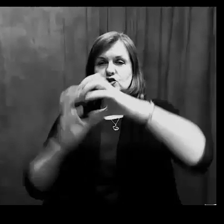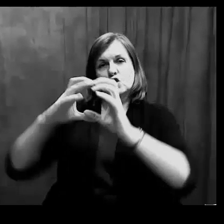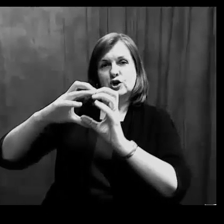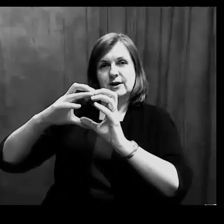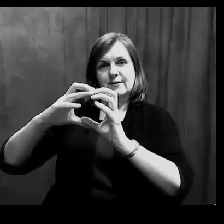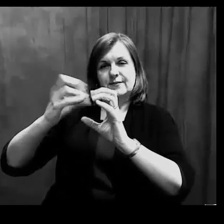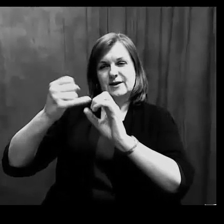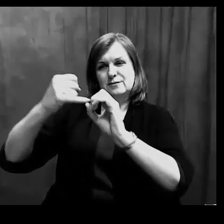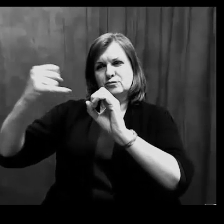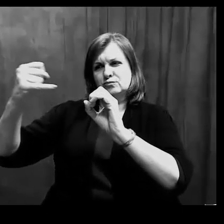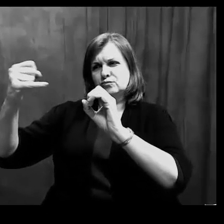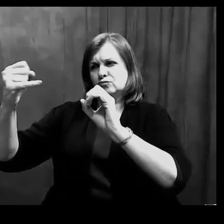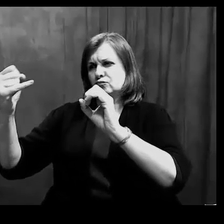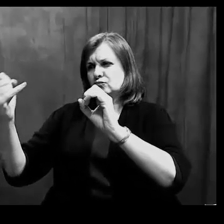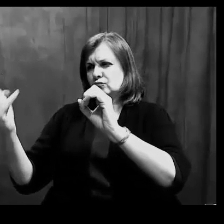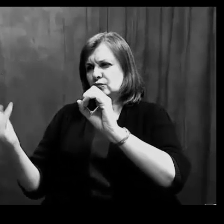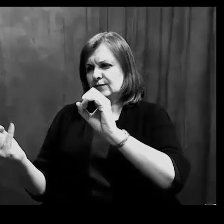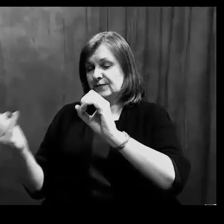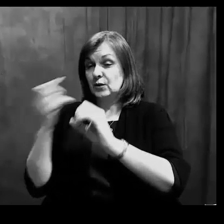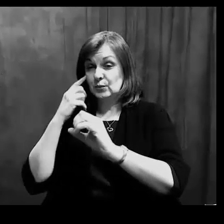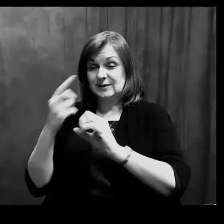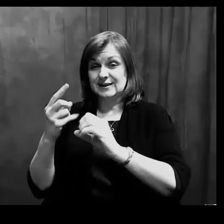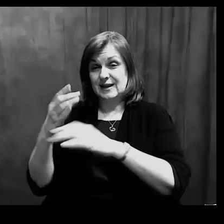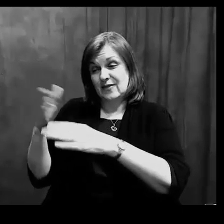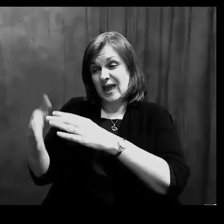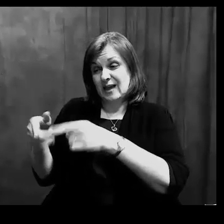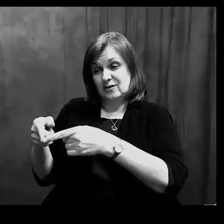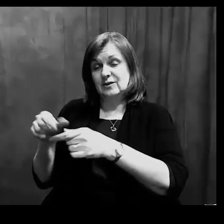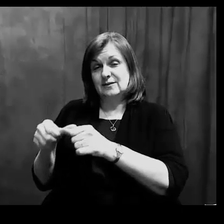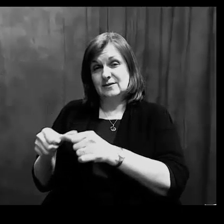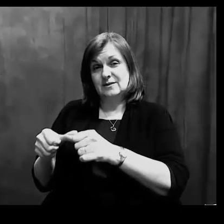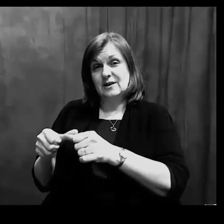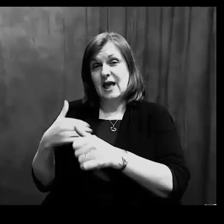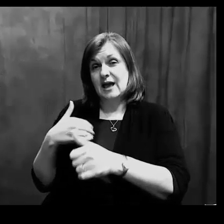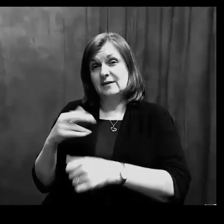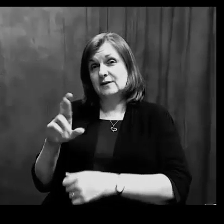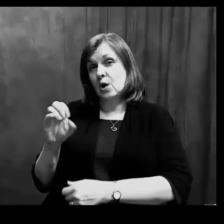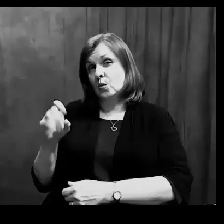you can kind of see is actually starting to even get root hairs associated with it. But then someone came and moved this seed. And